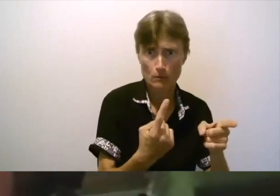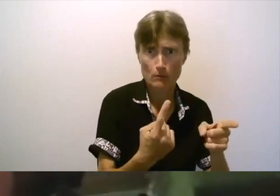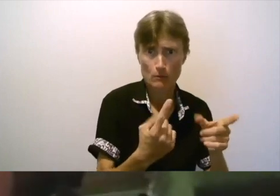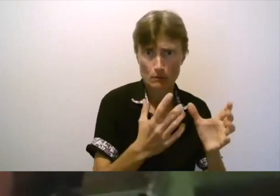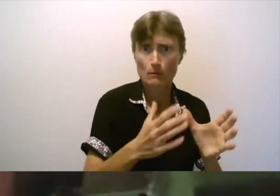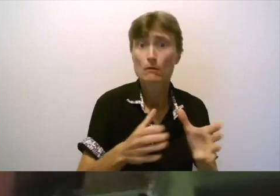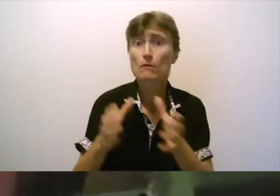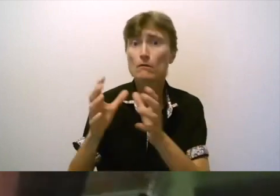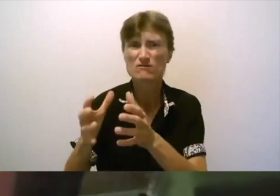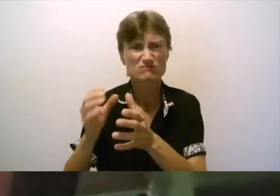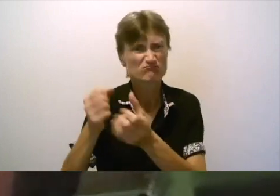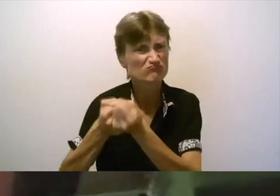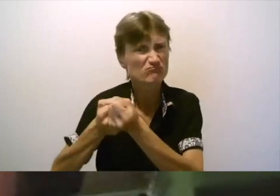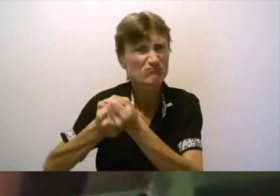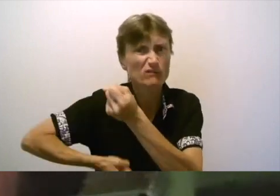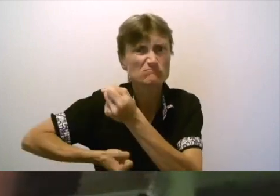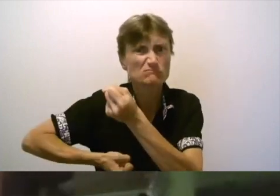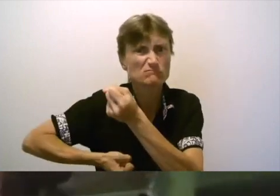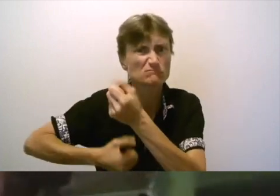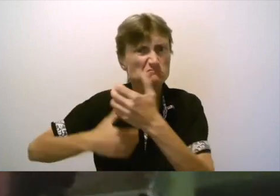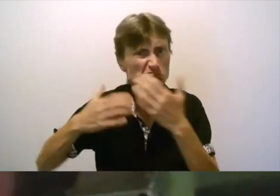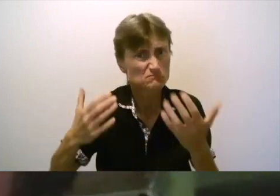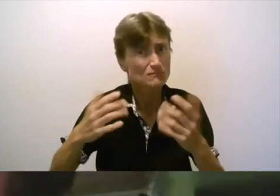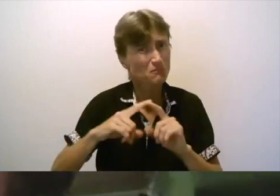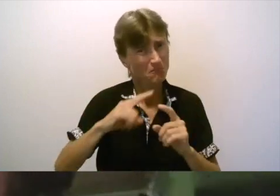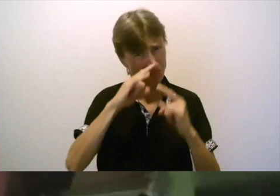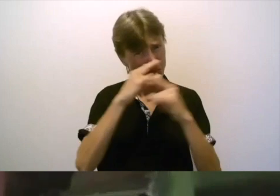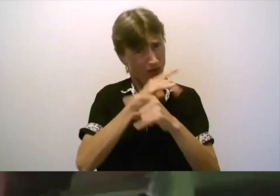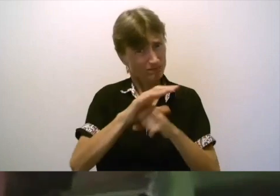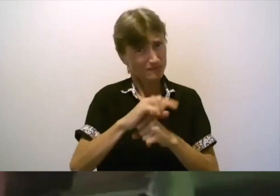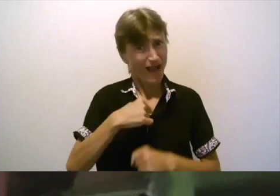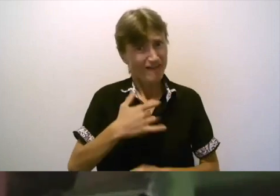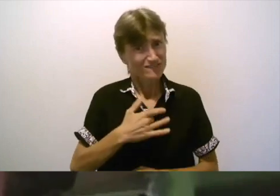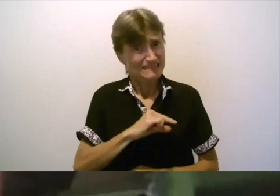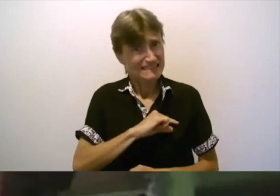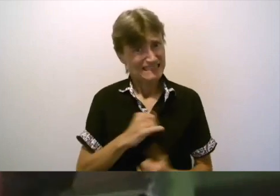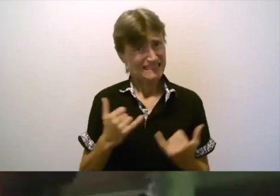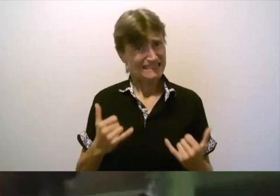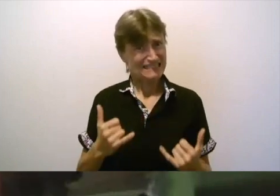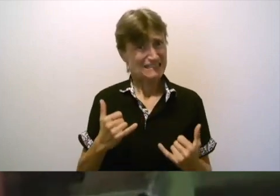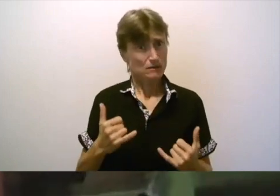like i've never been more productive which is i feel again i feel guilty saying that because i have lost people while this has been